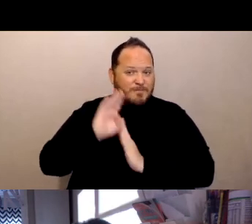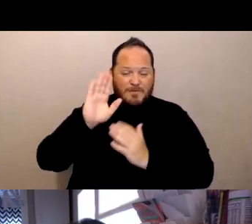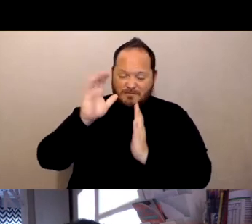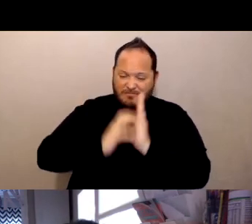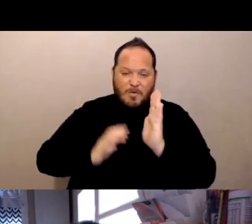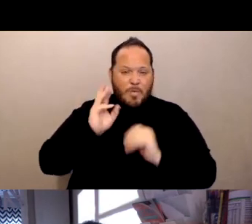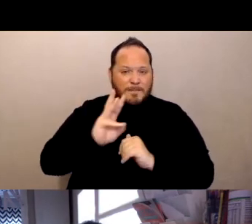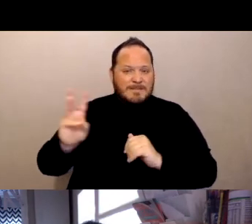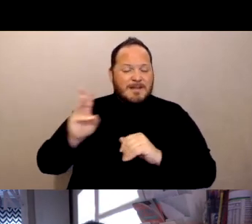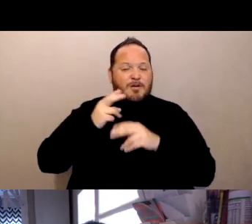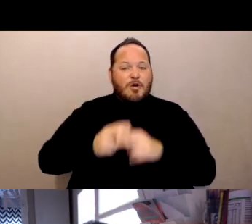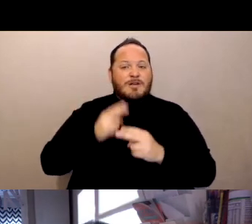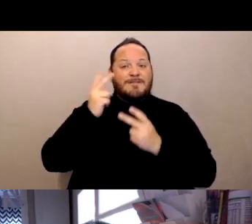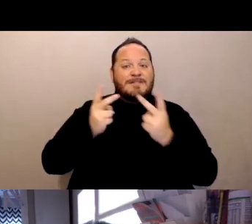It's called visitationsaveslives.com.